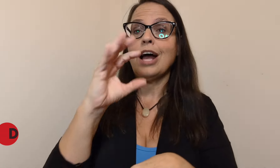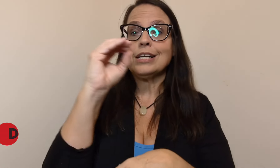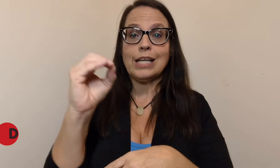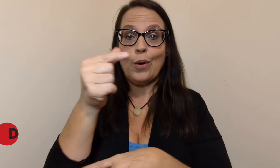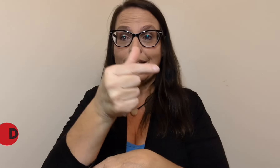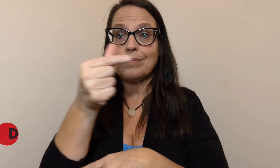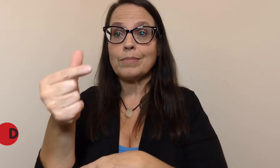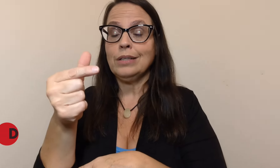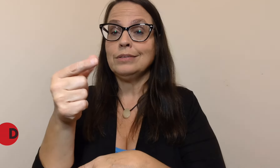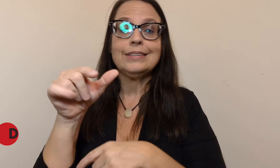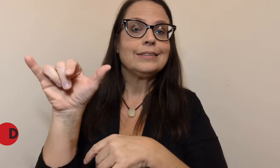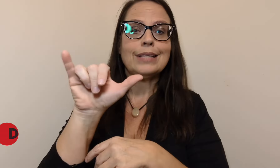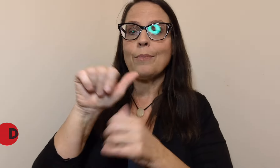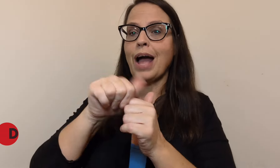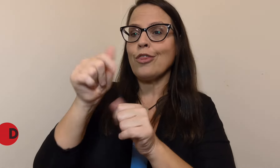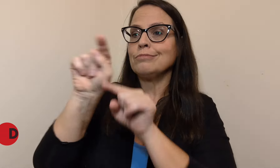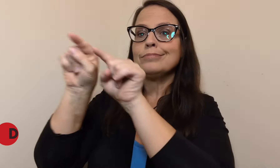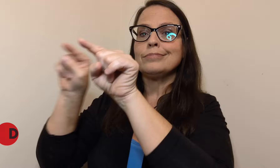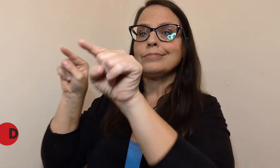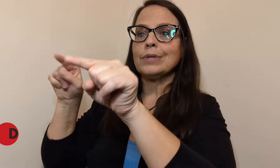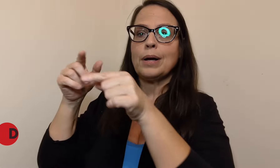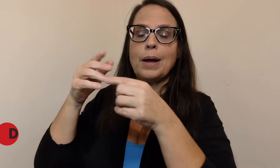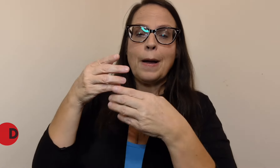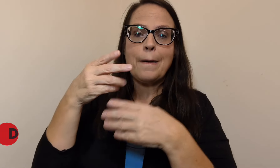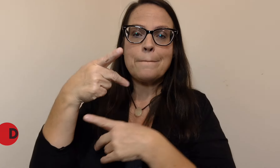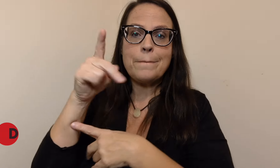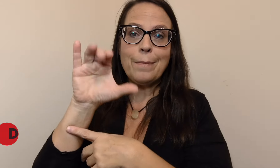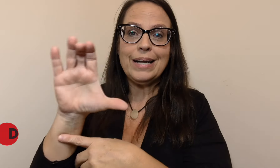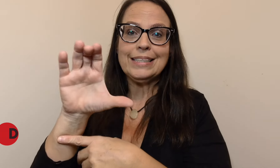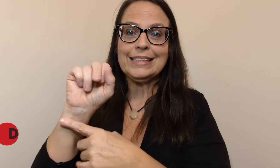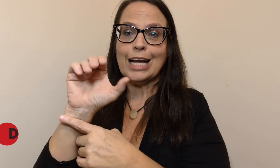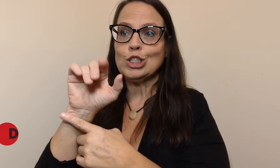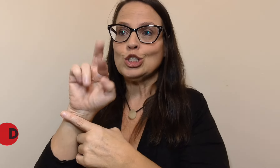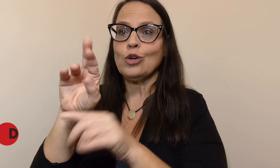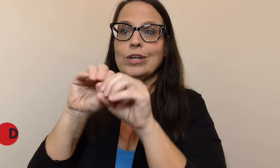the Ontario government, like all designated public sector